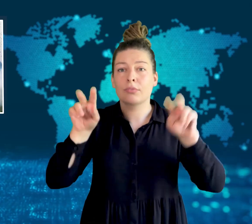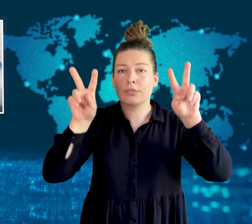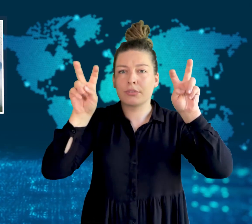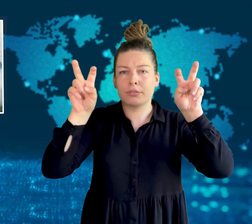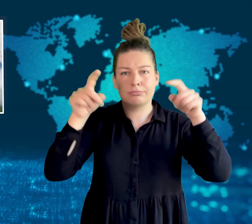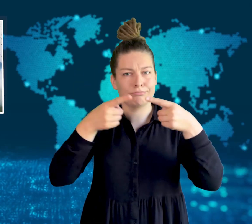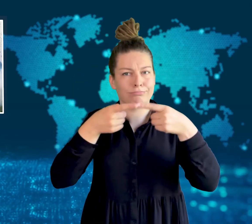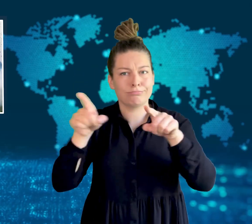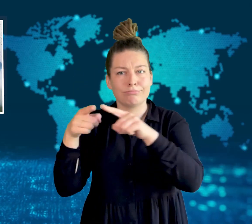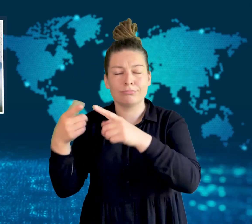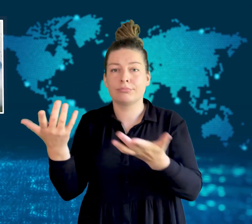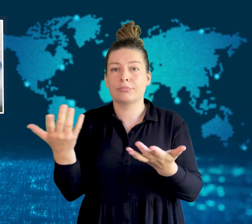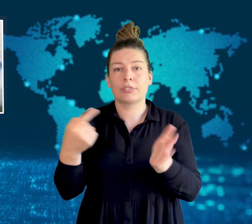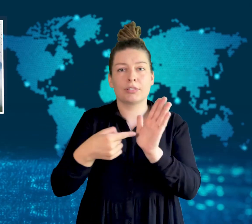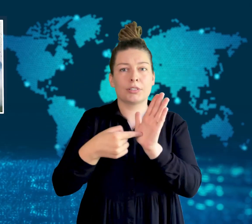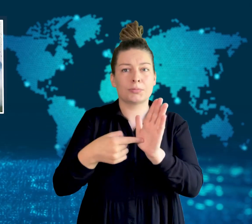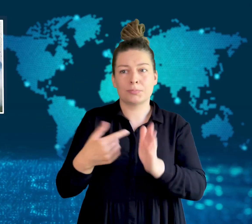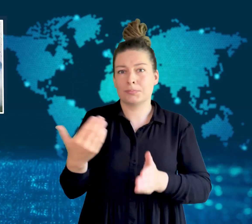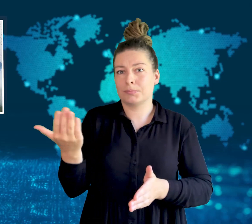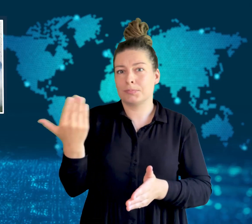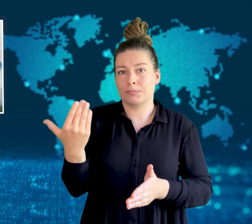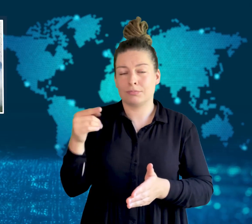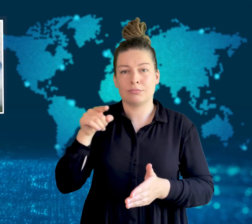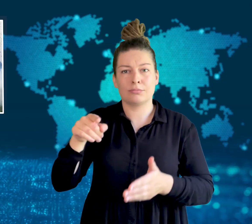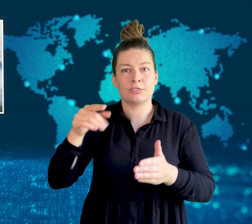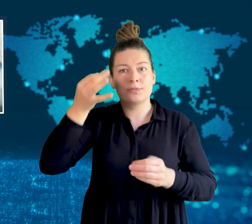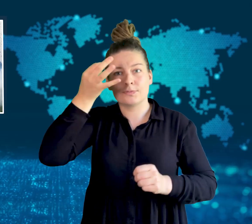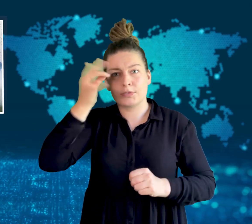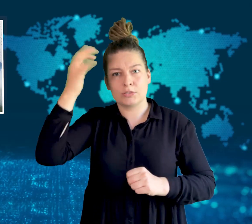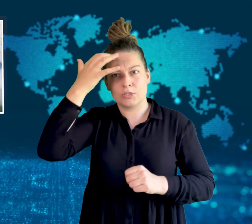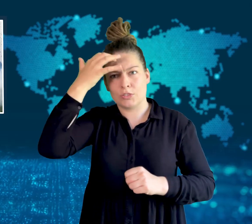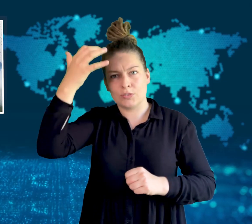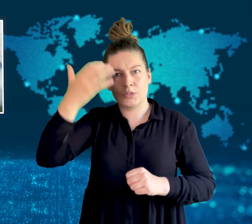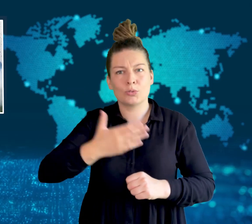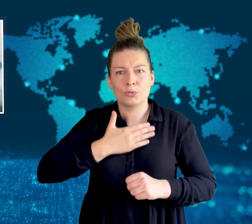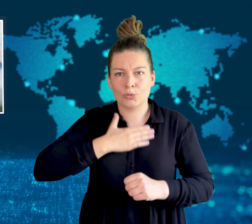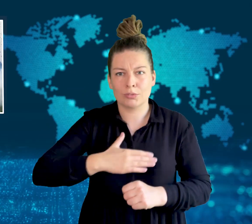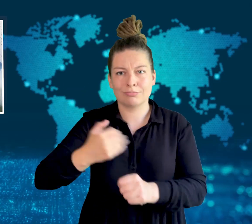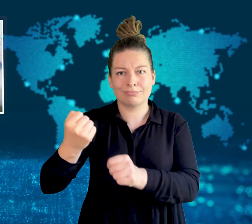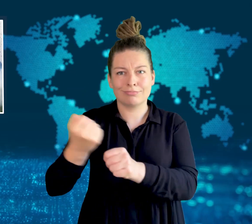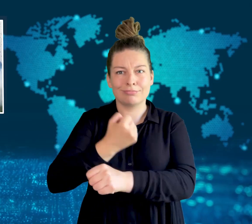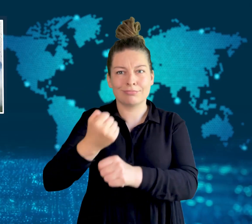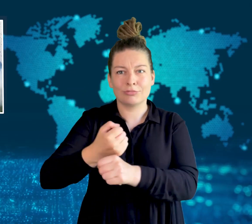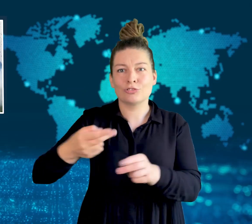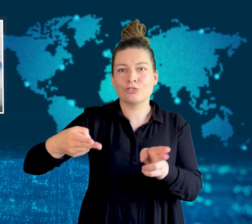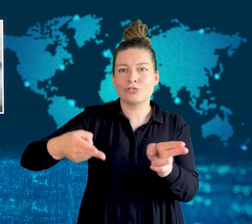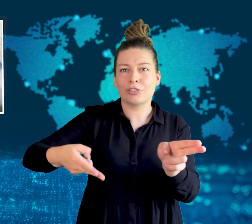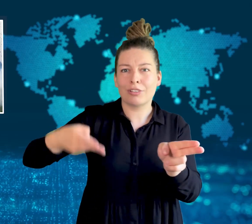a new road in France's southwest, and the country's concrete industry.